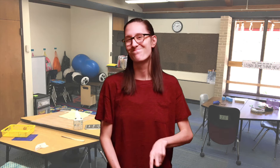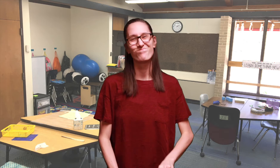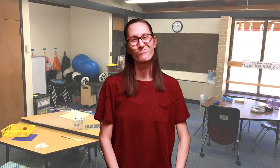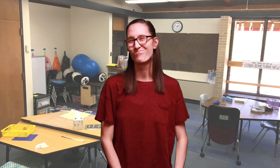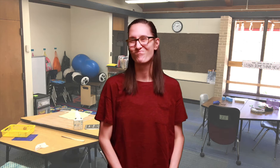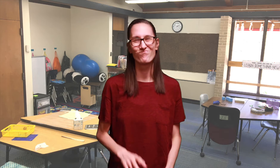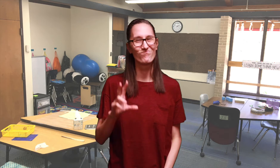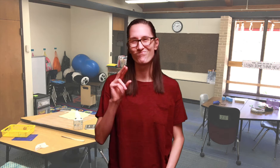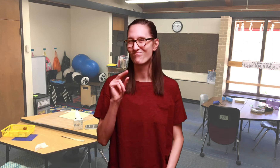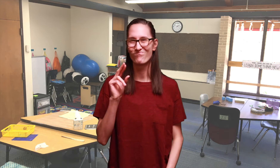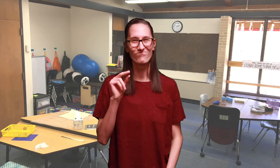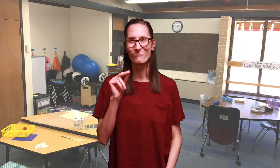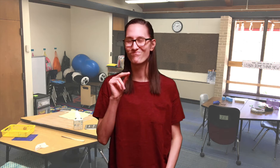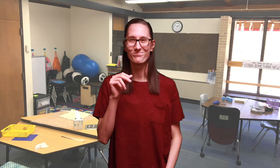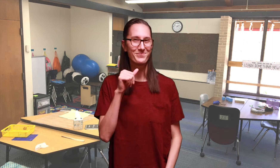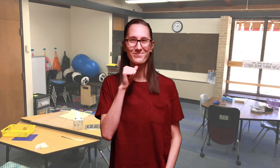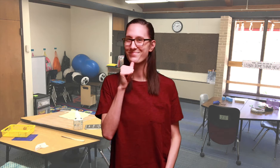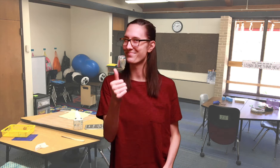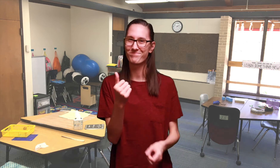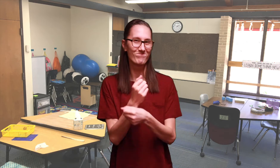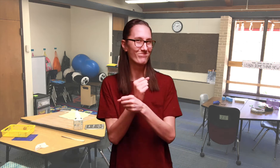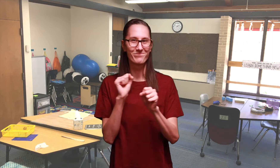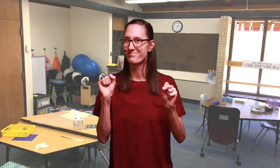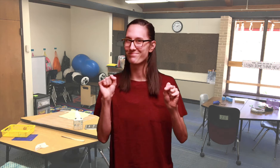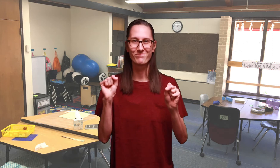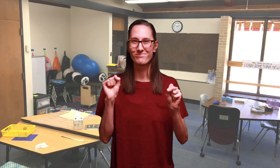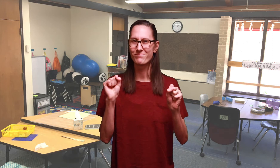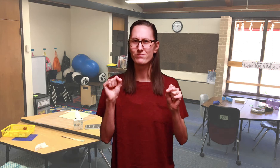No. It's not safe